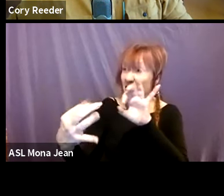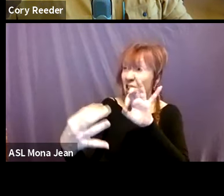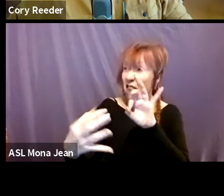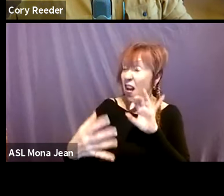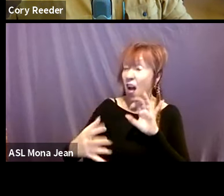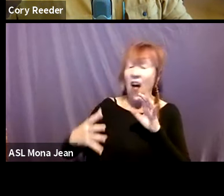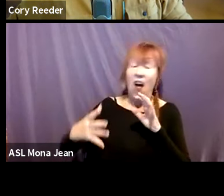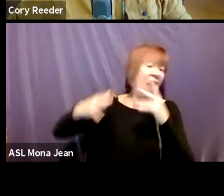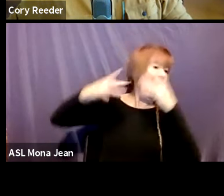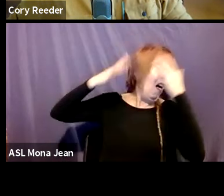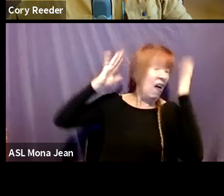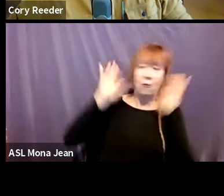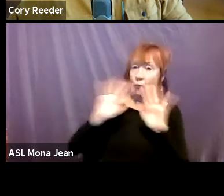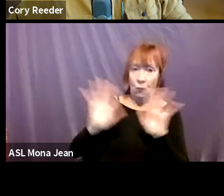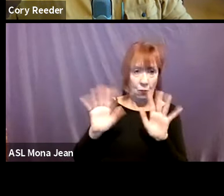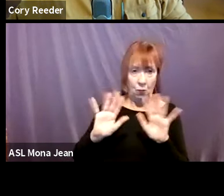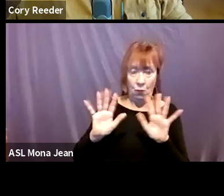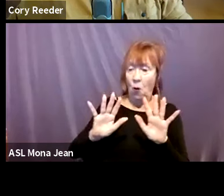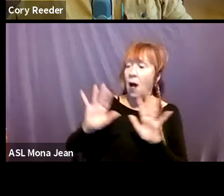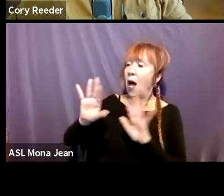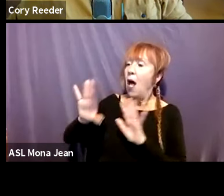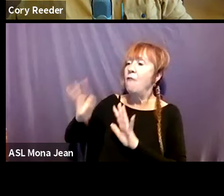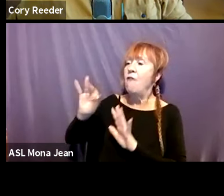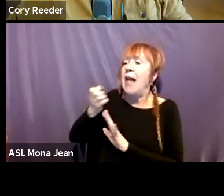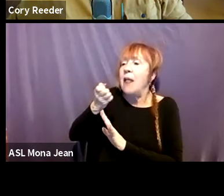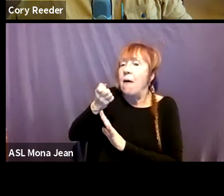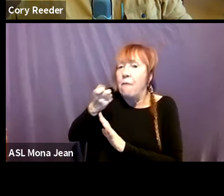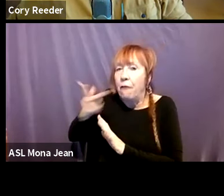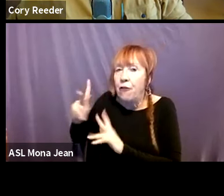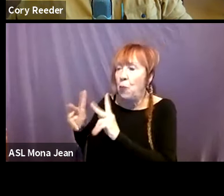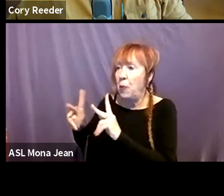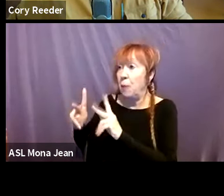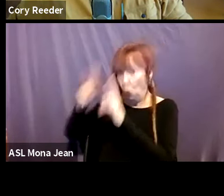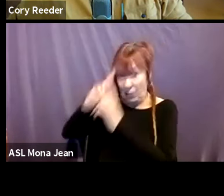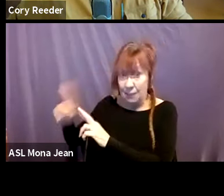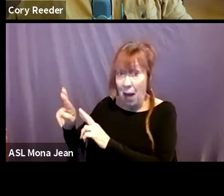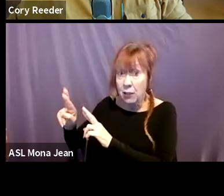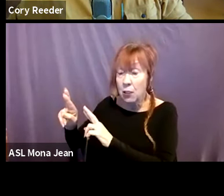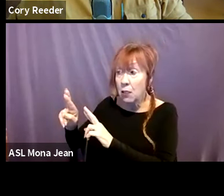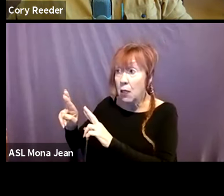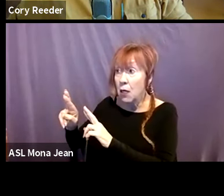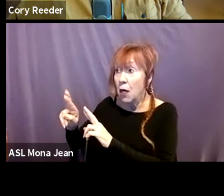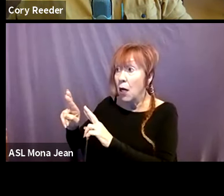that you really respect, and that you're like, "Oh, that's someone, "I would love to write like that person,